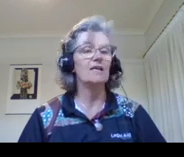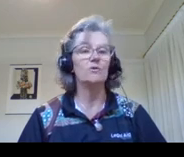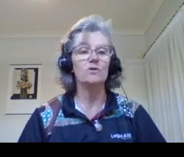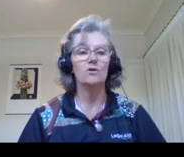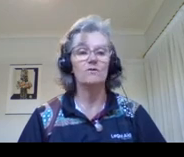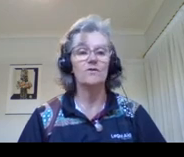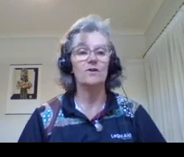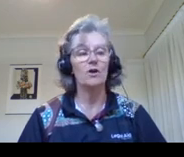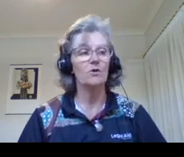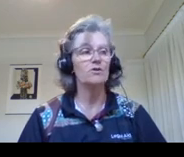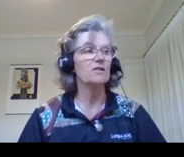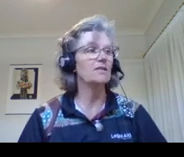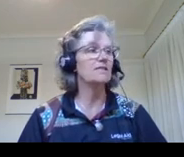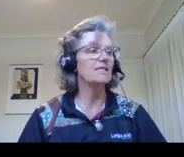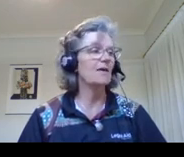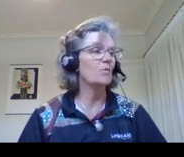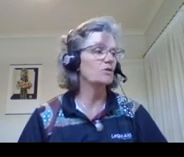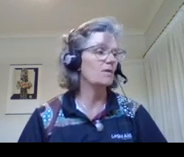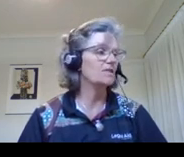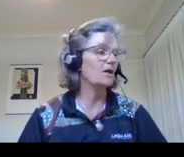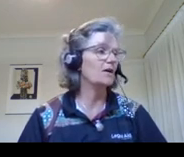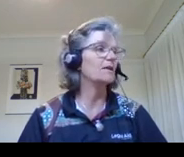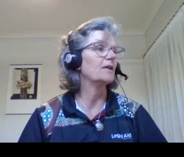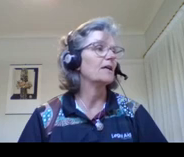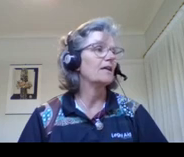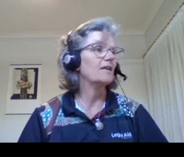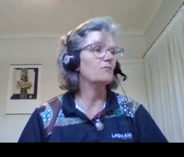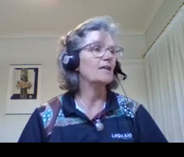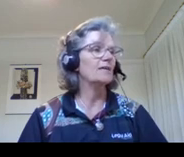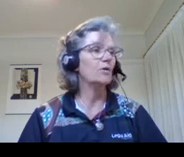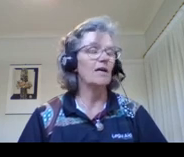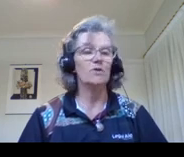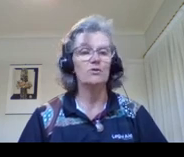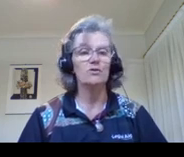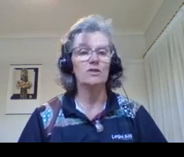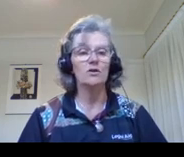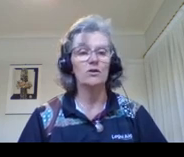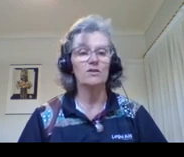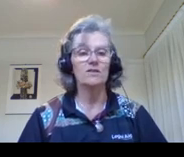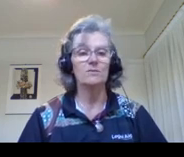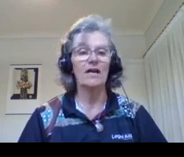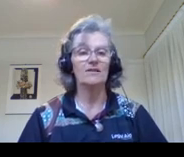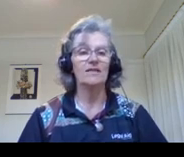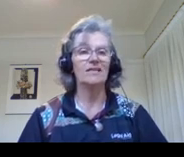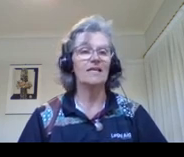also if you go onto the Scam Watch website they regularly put up news and alerts about the latest